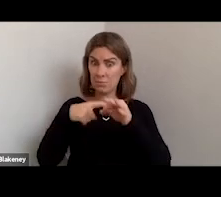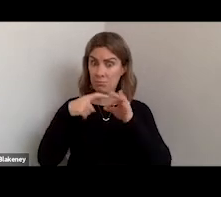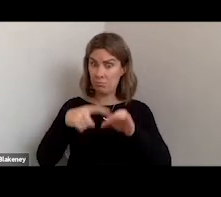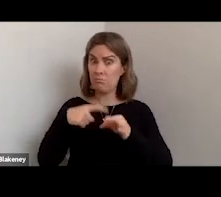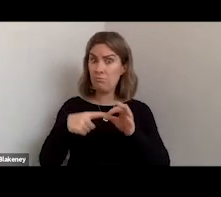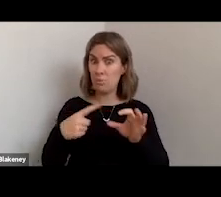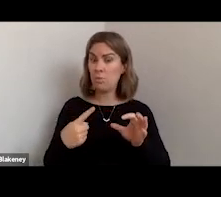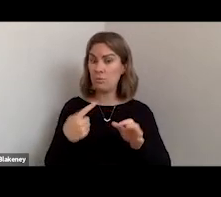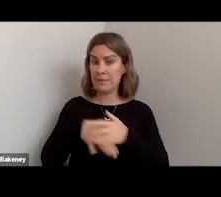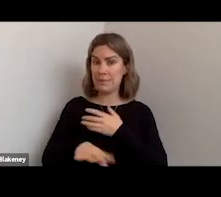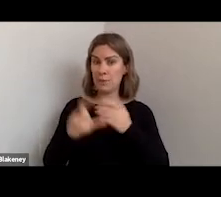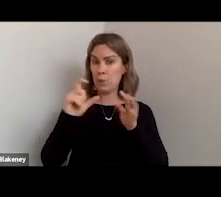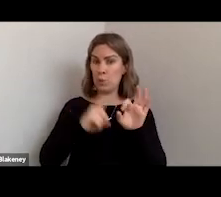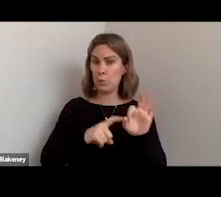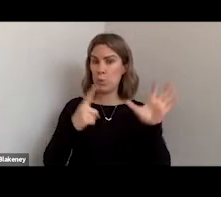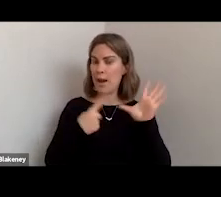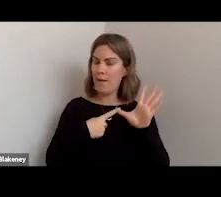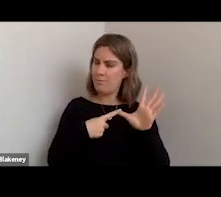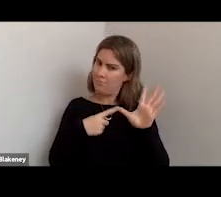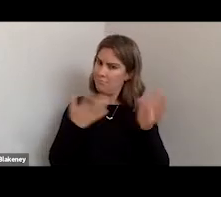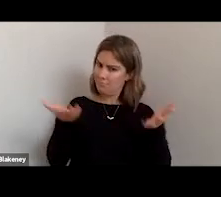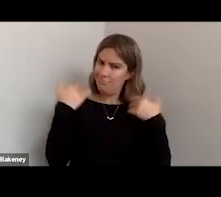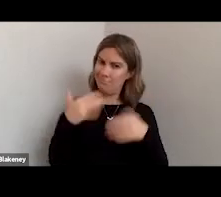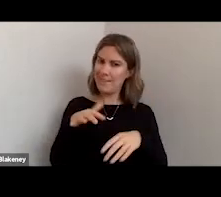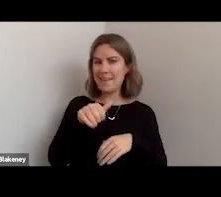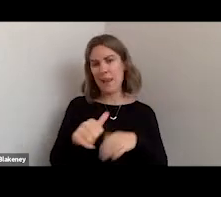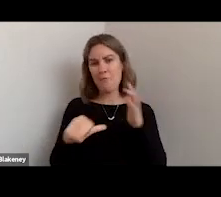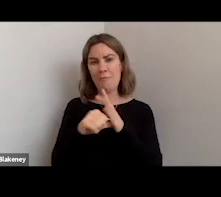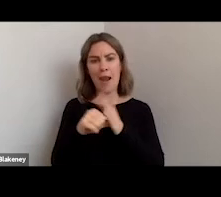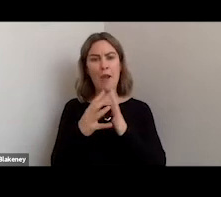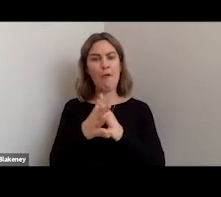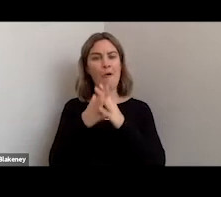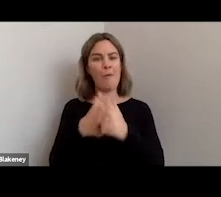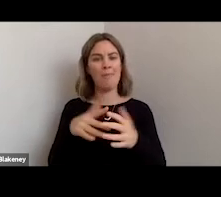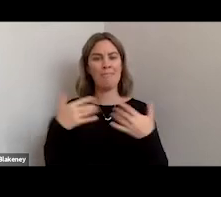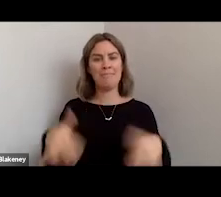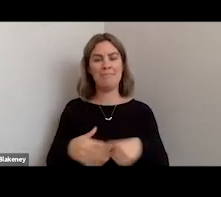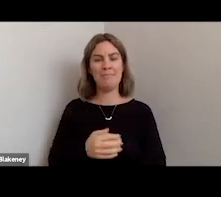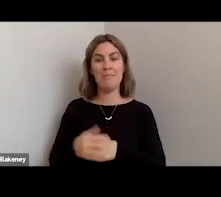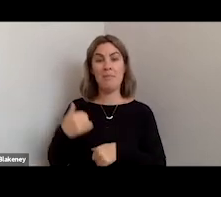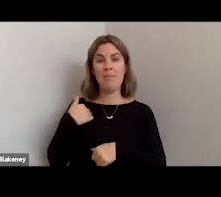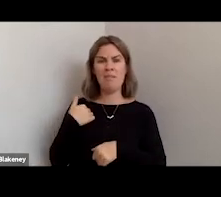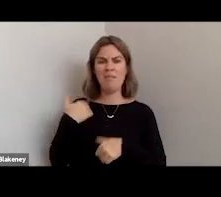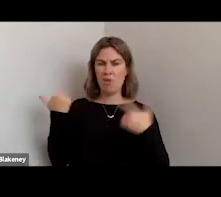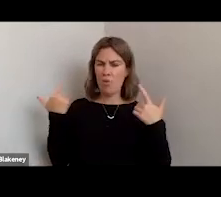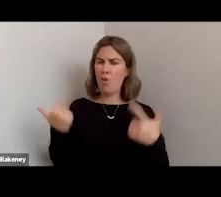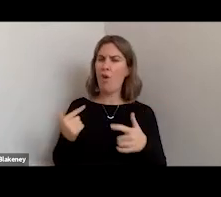Get your money's worth! (LAUGHS I've done lots and lots of social media over the last 20 years. In